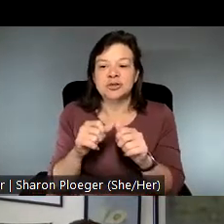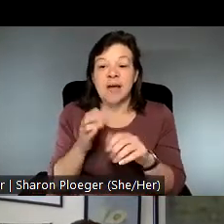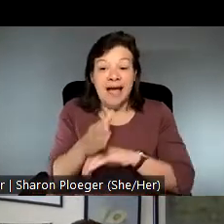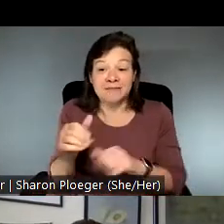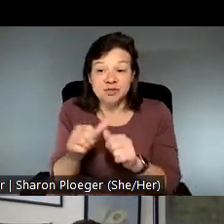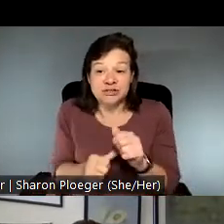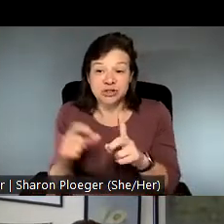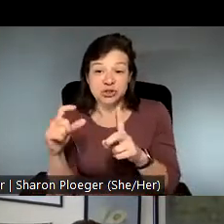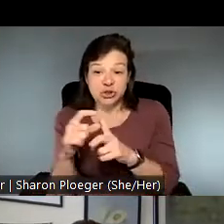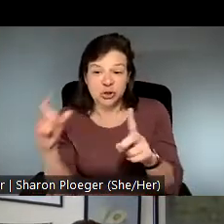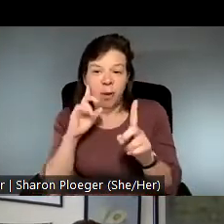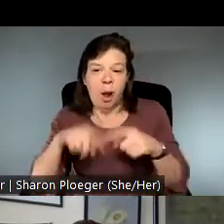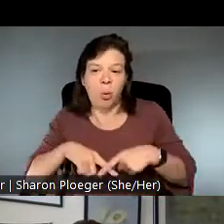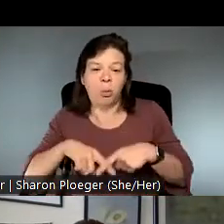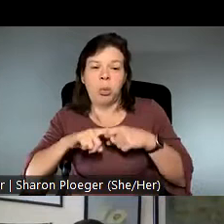So do we have any questions about screen readers?